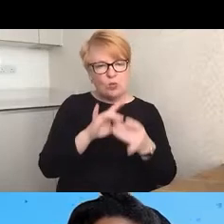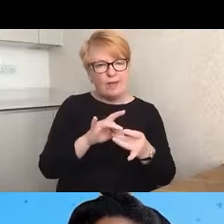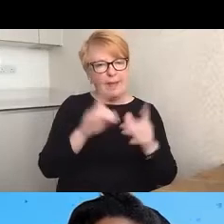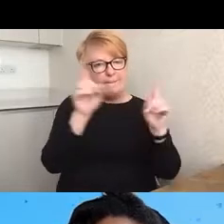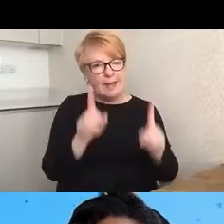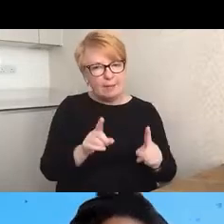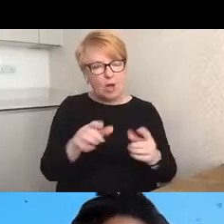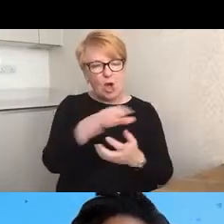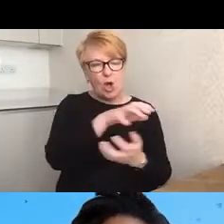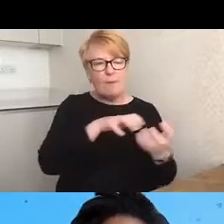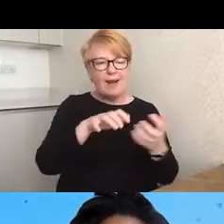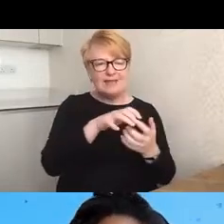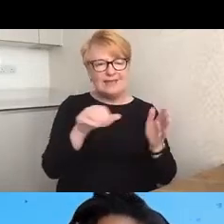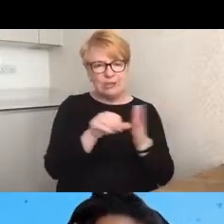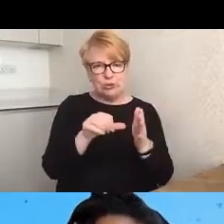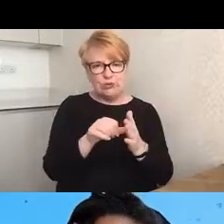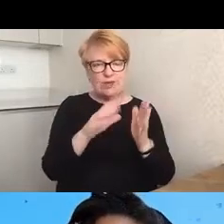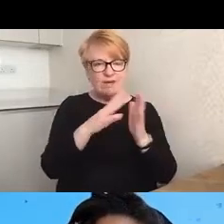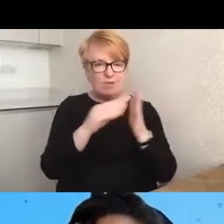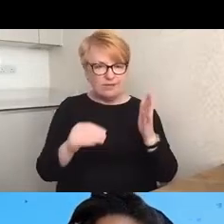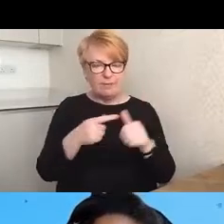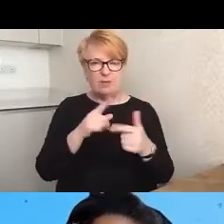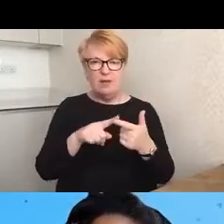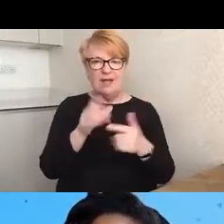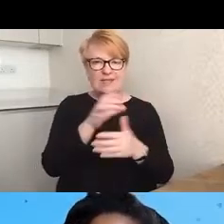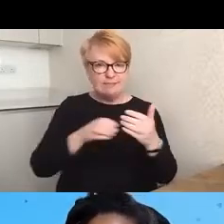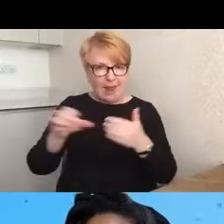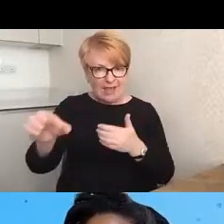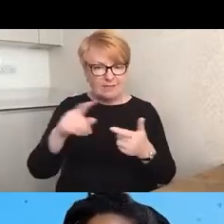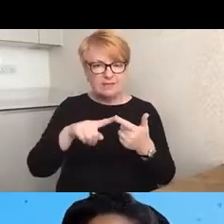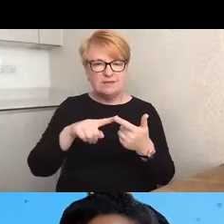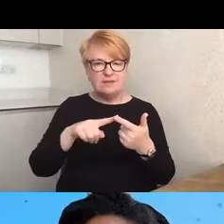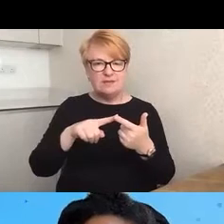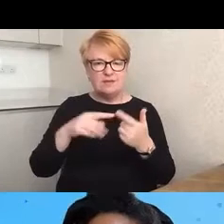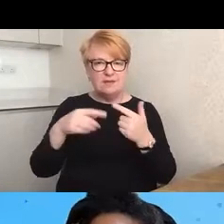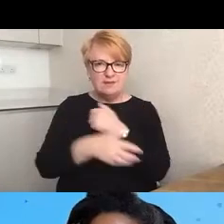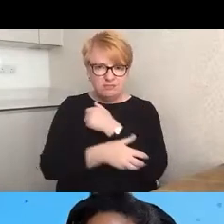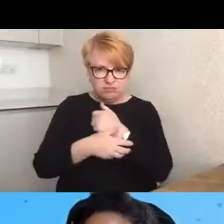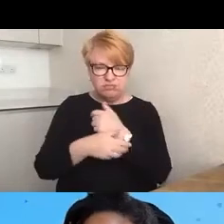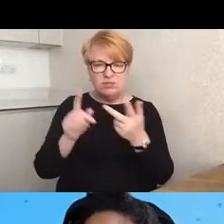These issues include displacement, economic hardship, rapid gentrification, and a loss of voice.